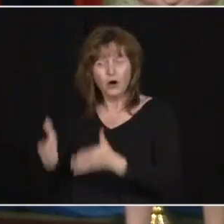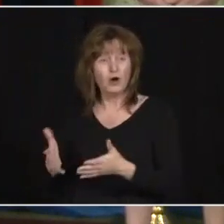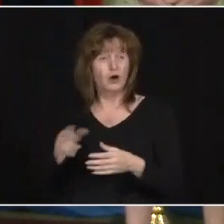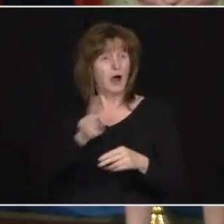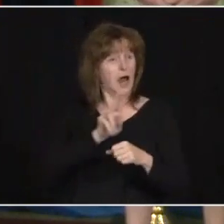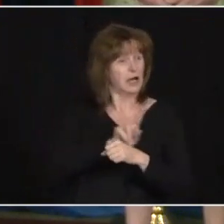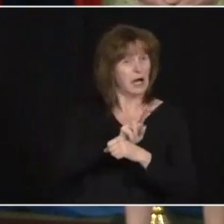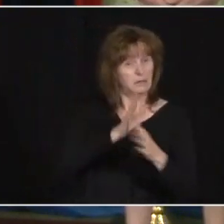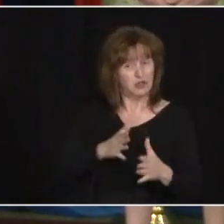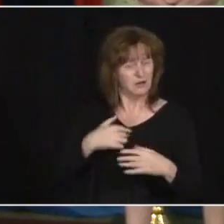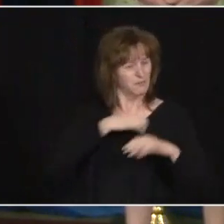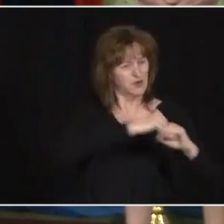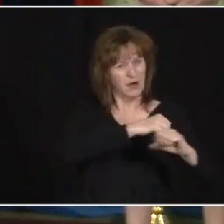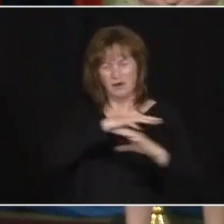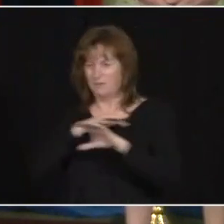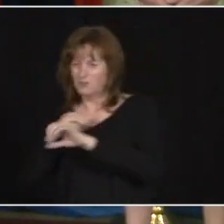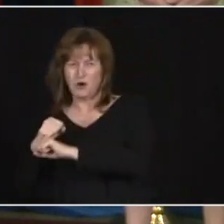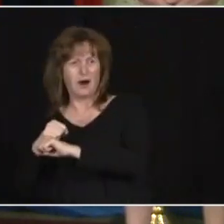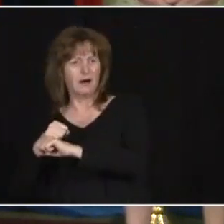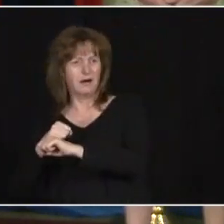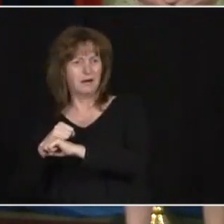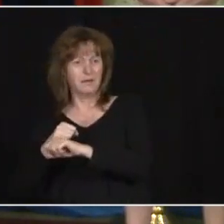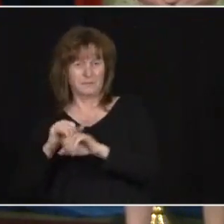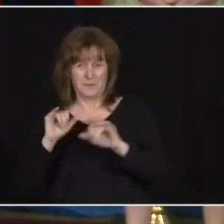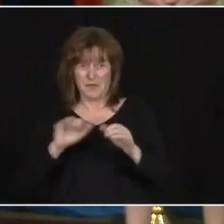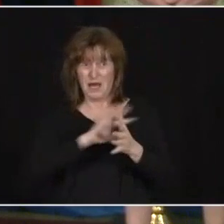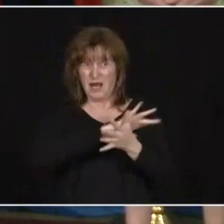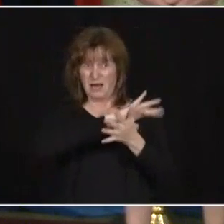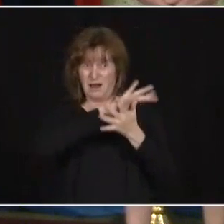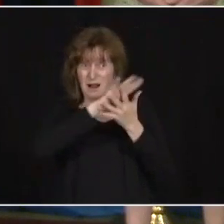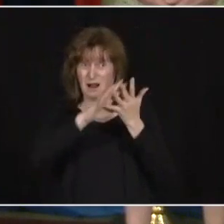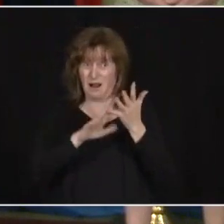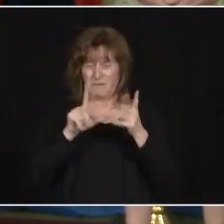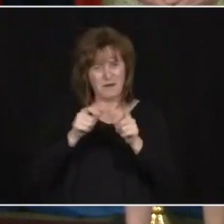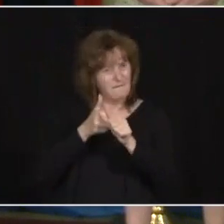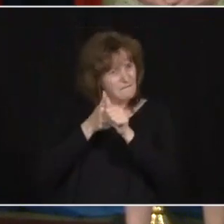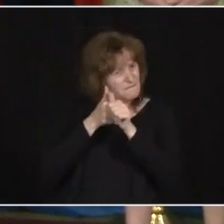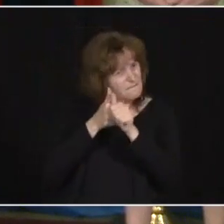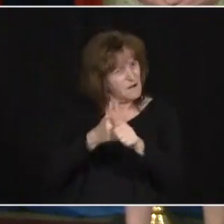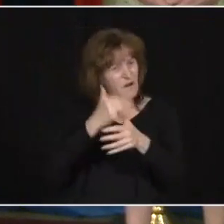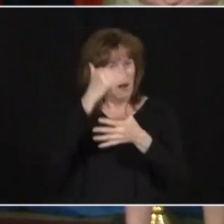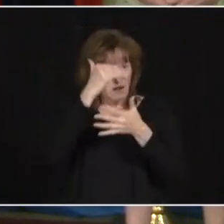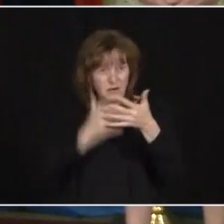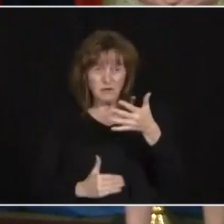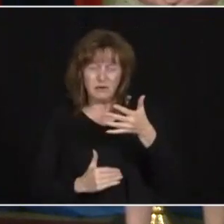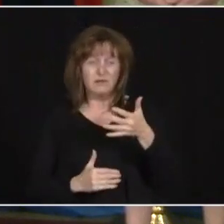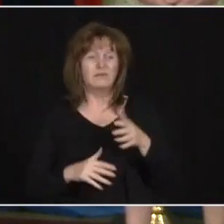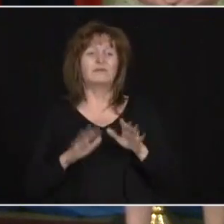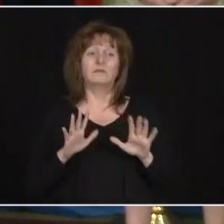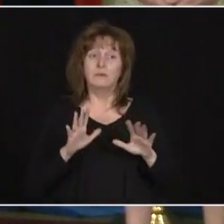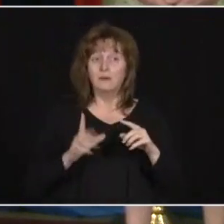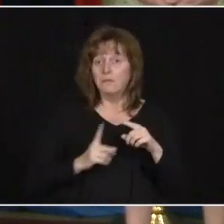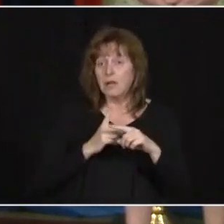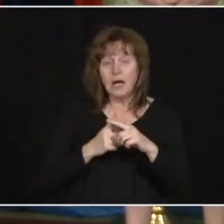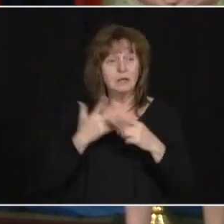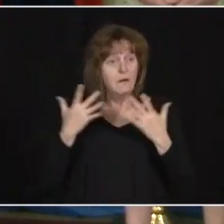with our framework provide a strong foundation to help us get the province working again.